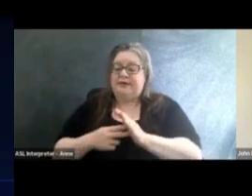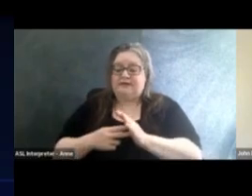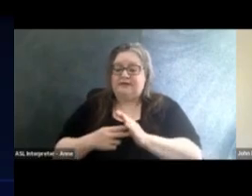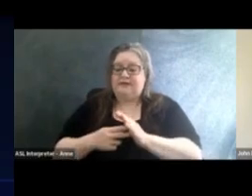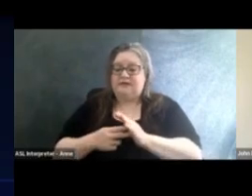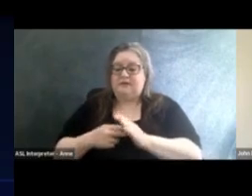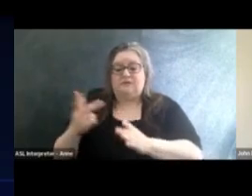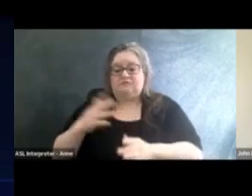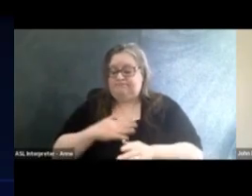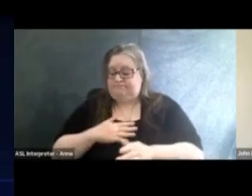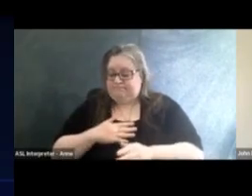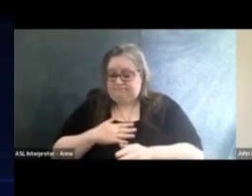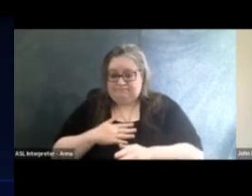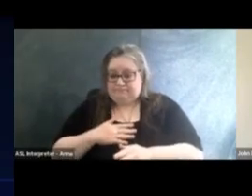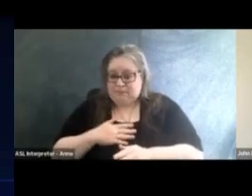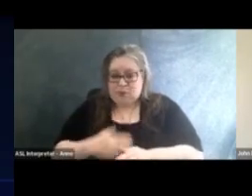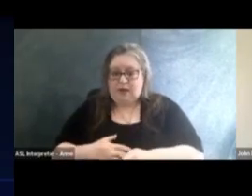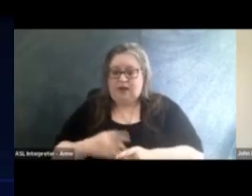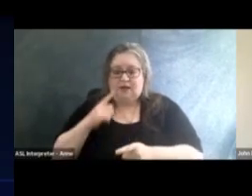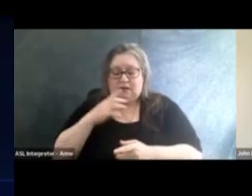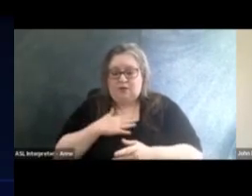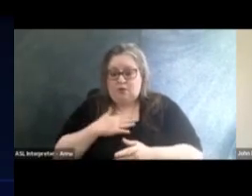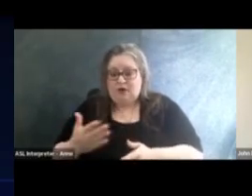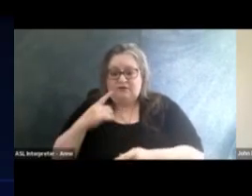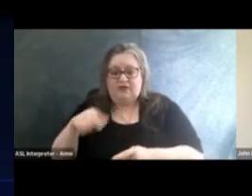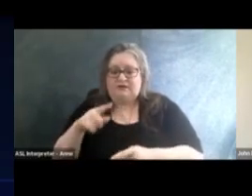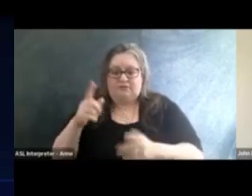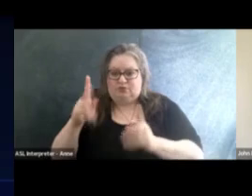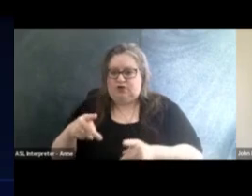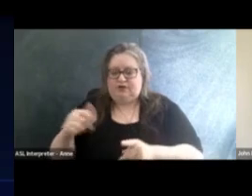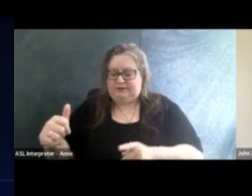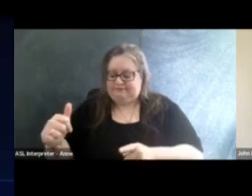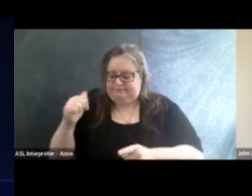willful, that somebody is just choosing not to, while can't, reflecting that this is a